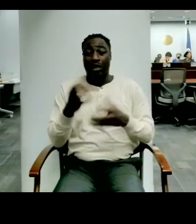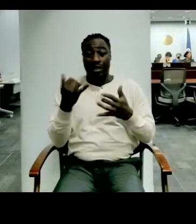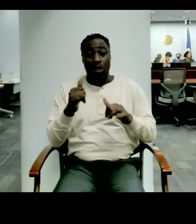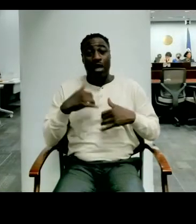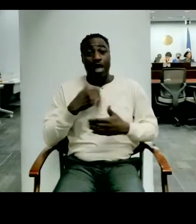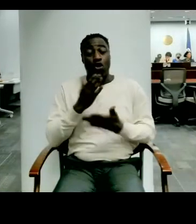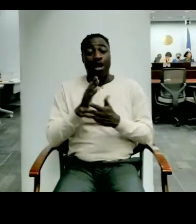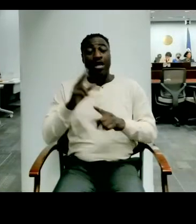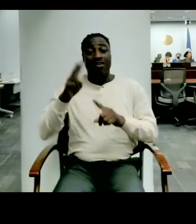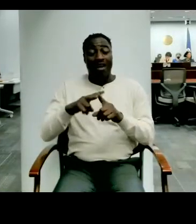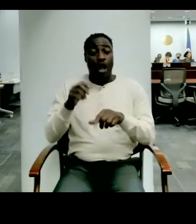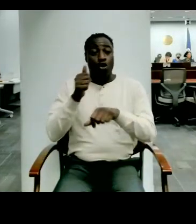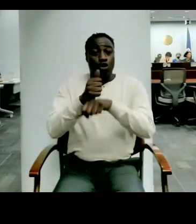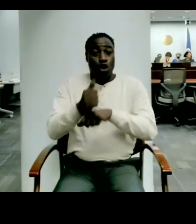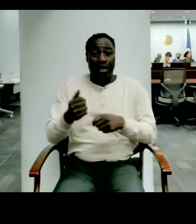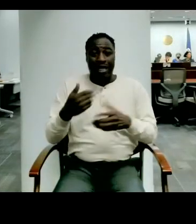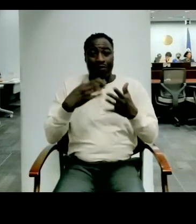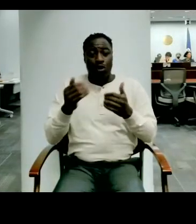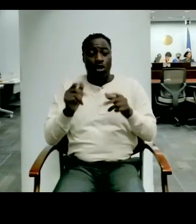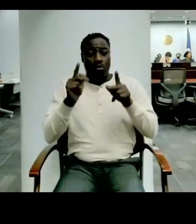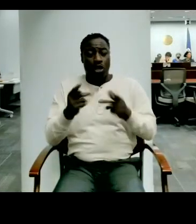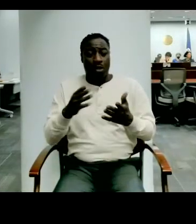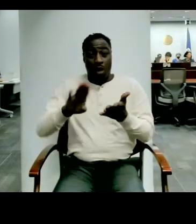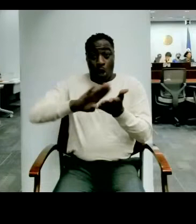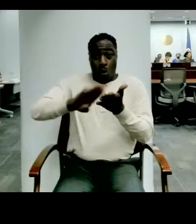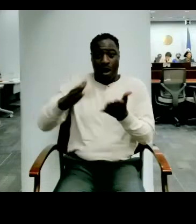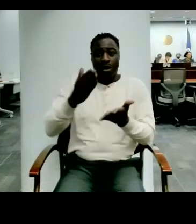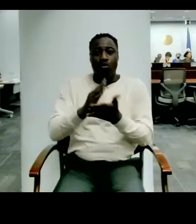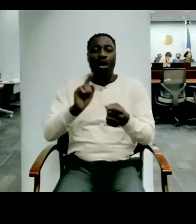right to file a charge, although they may waive the right to recover remedy through